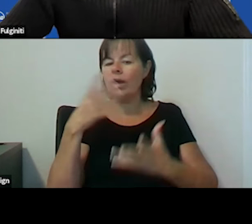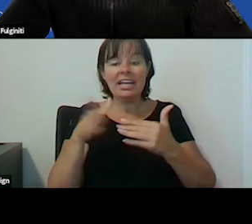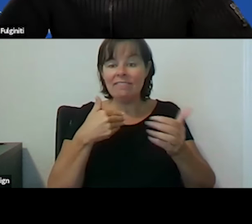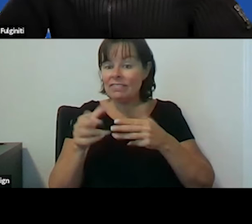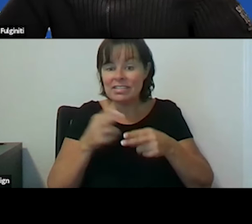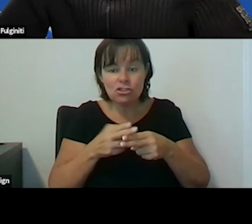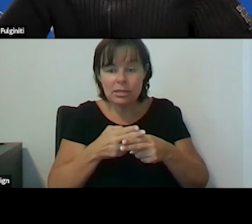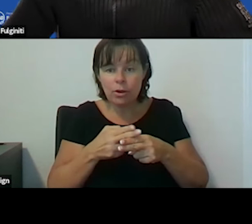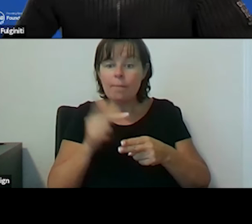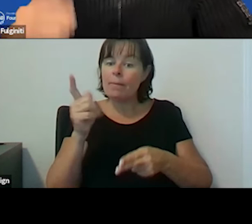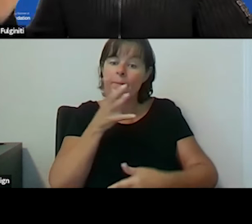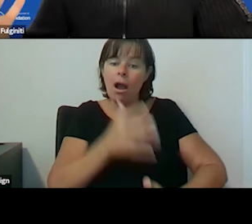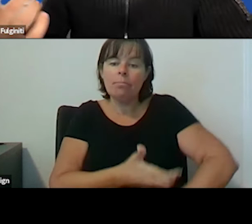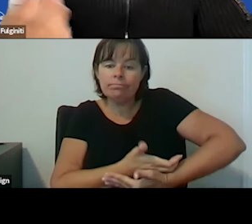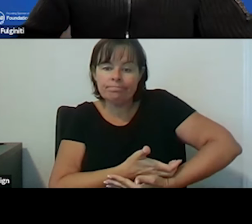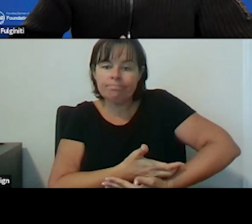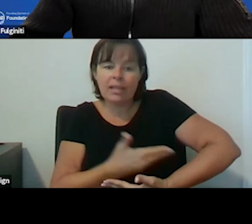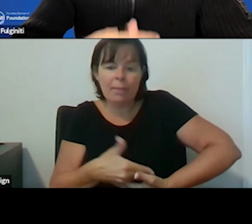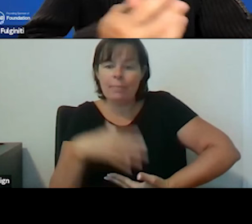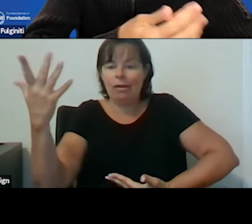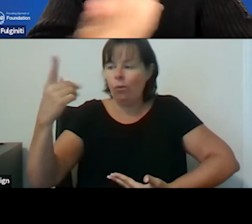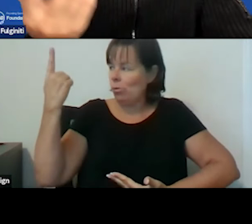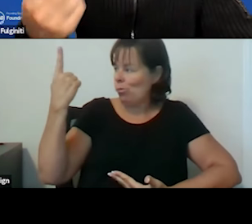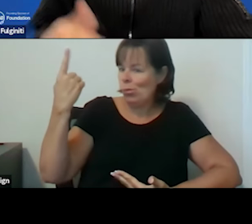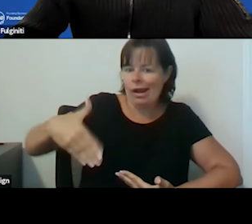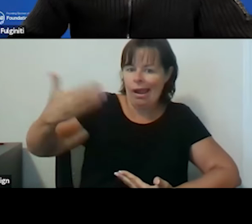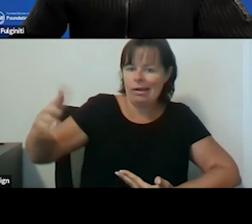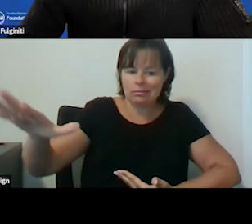a mom holding a baby and she only has a right hand so she's got about quite a year of that